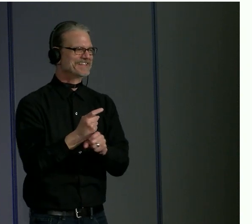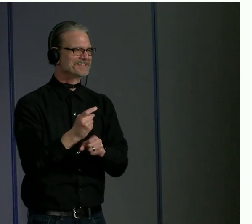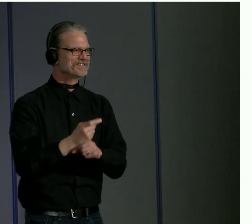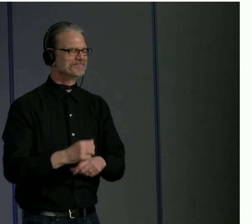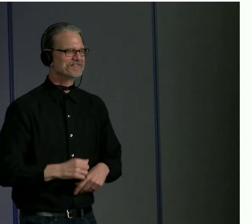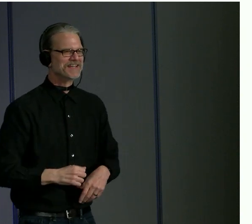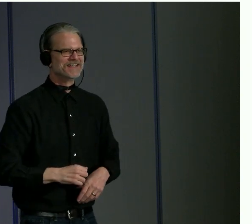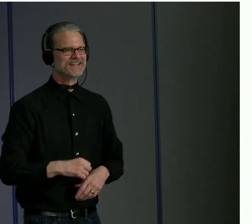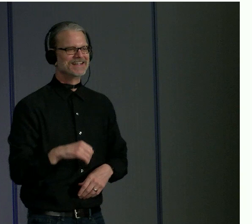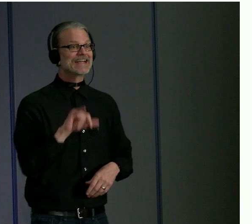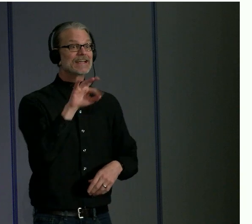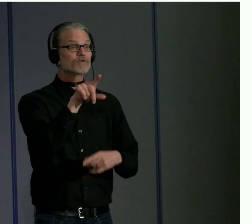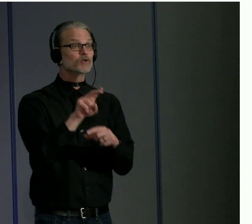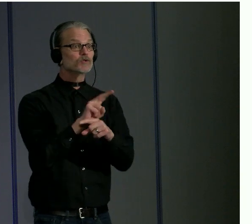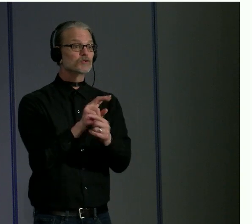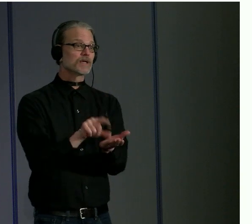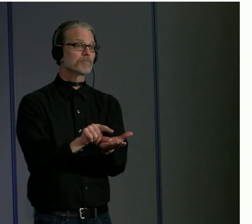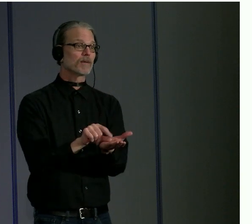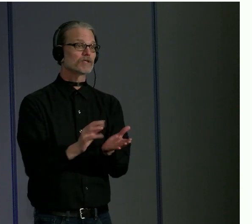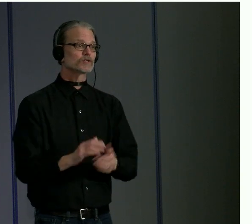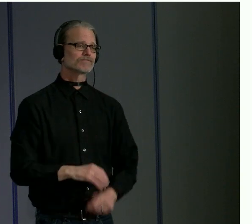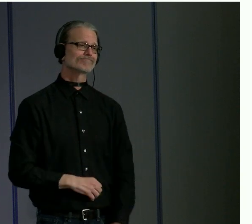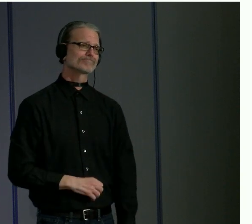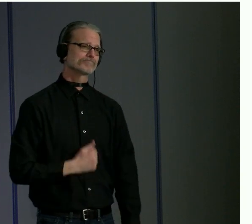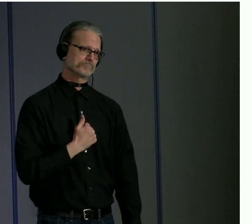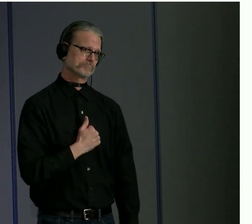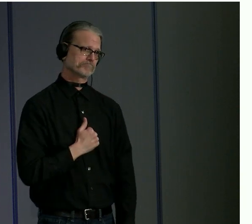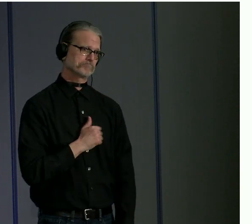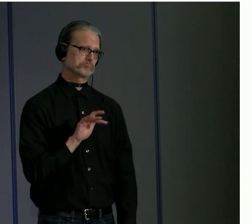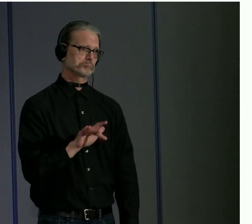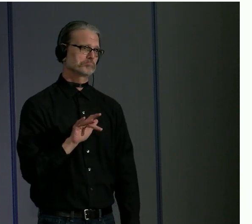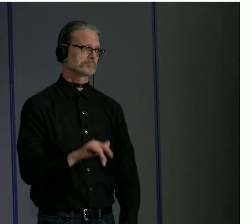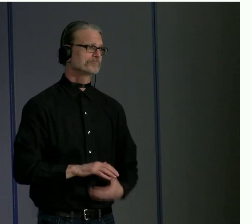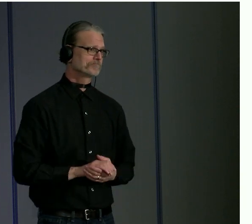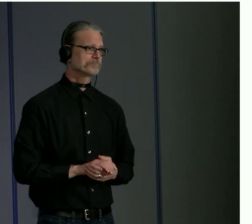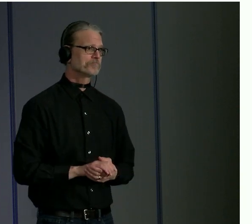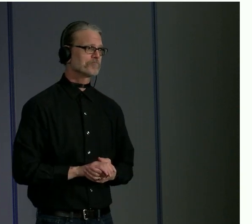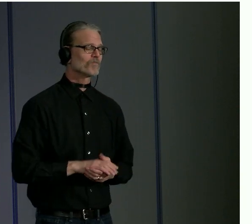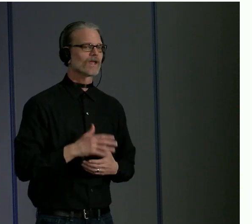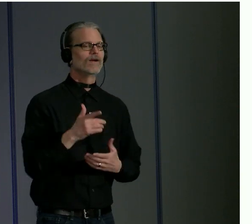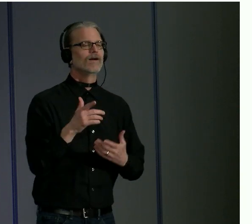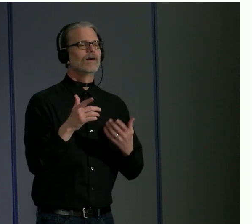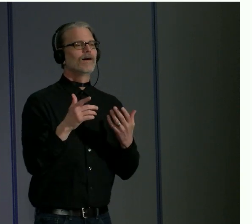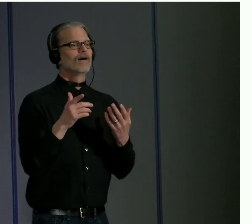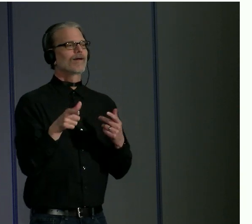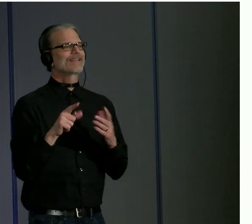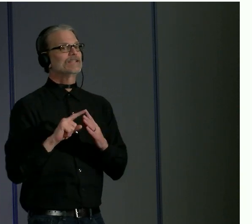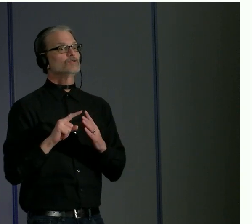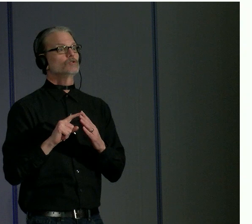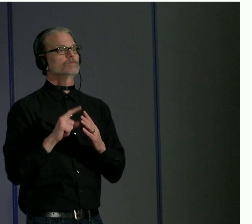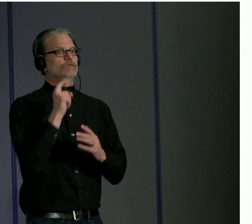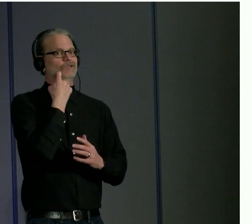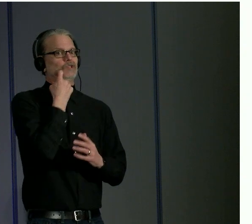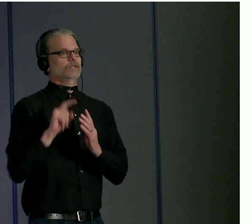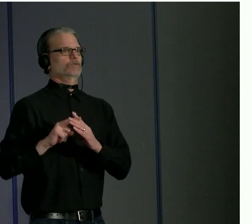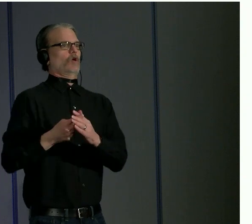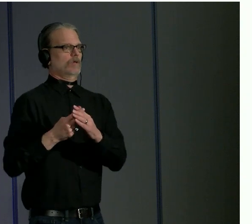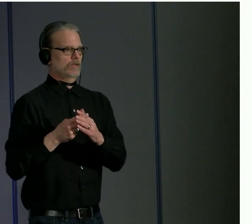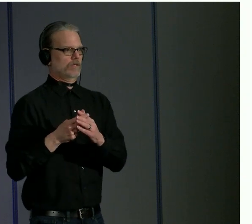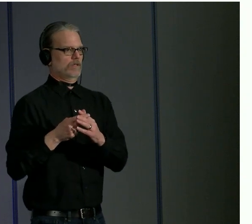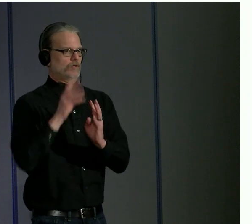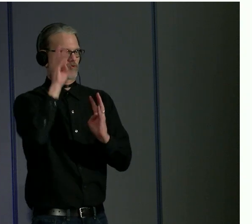They started creating tags in their documents, but unfortunately, they need training